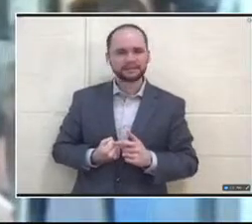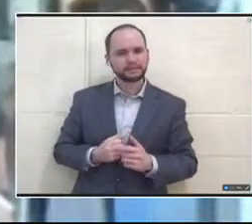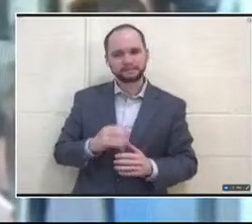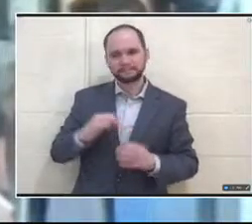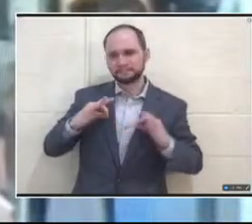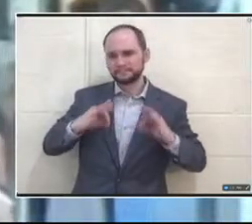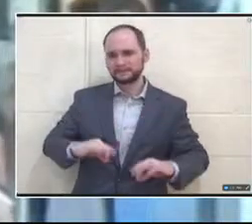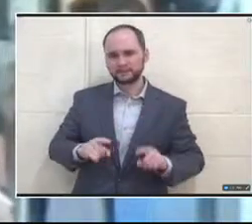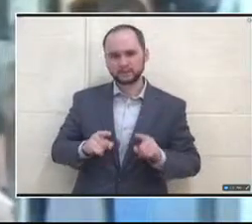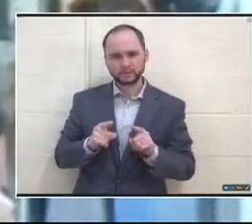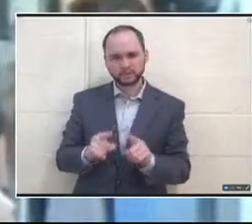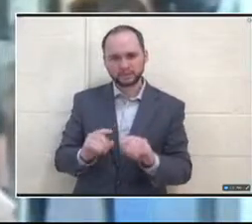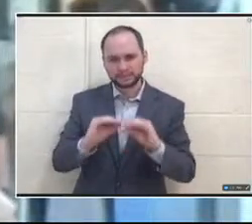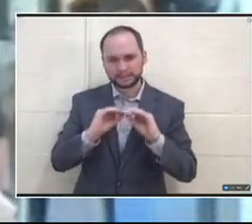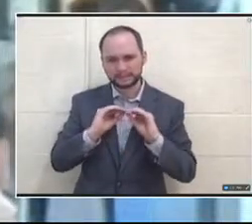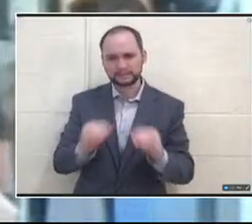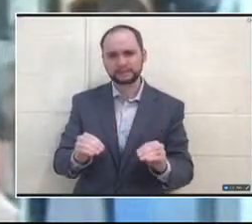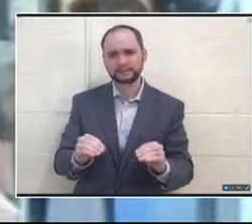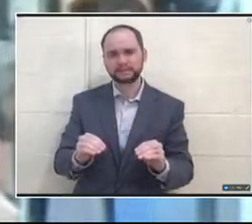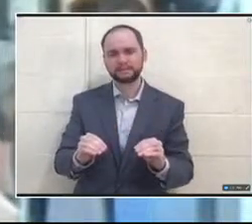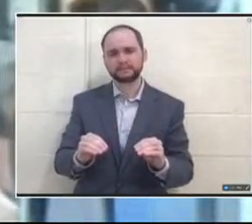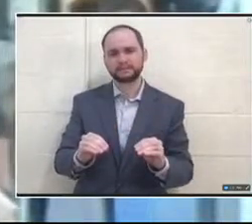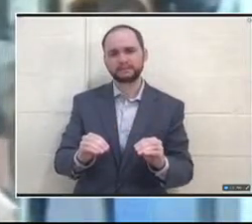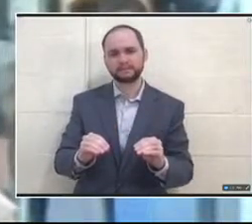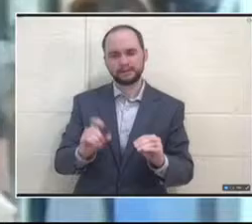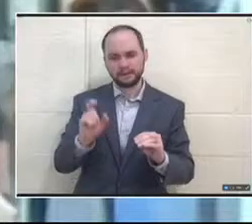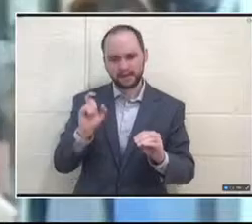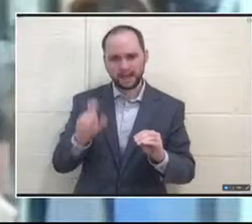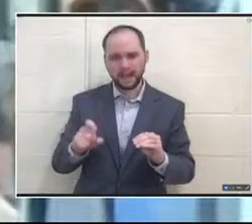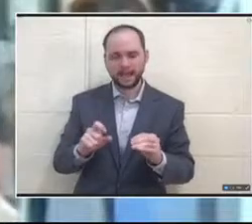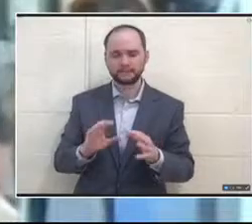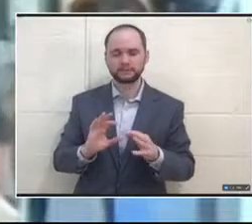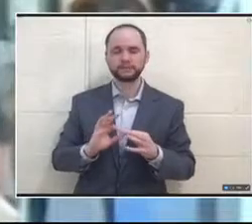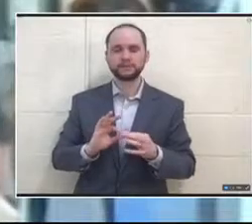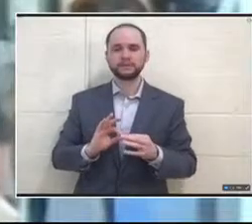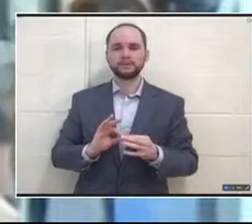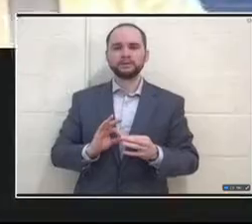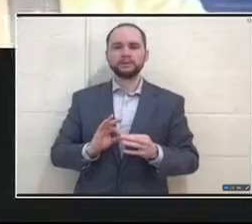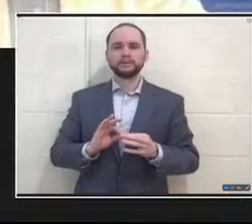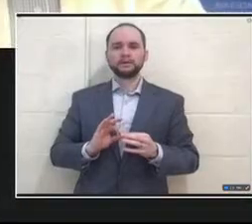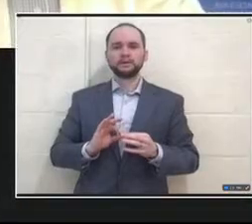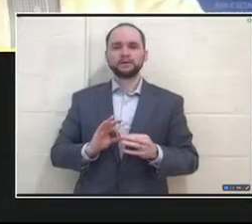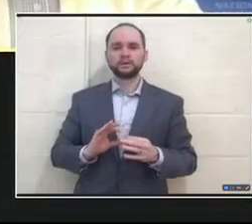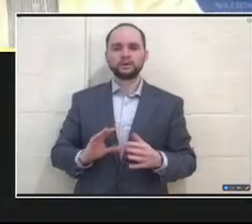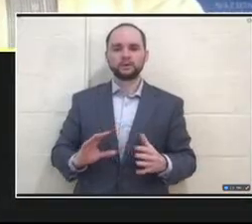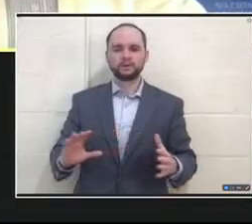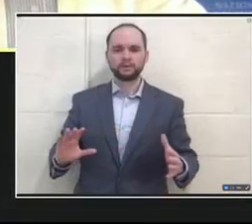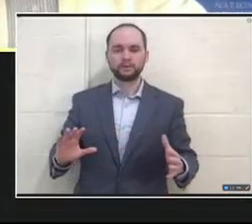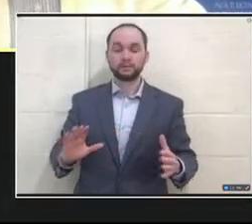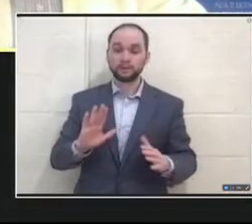have a successful and peaceful life. >> And actually that kind of brings